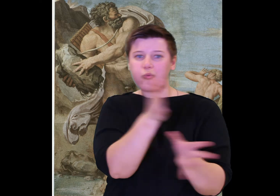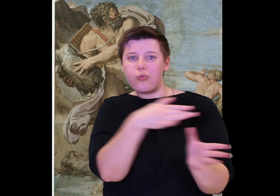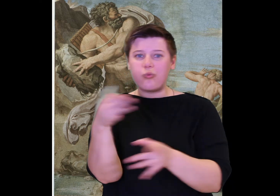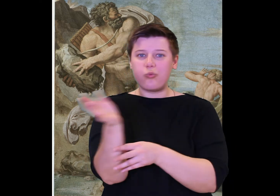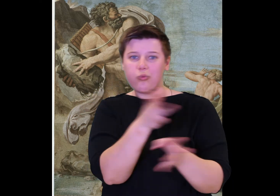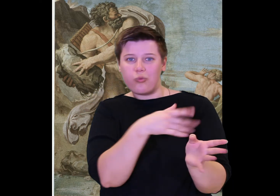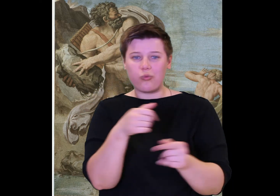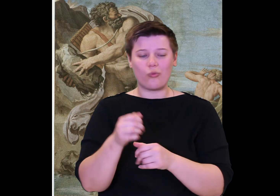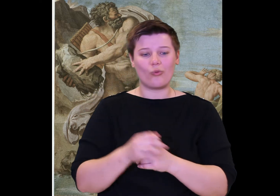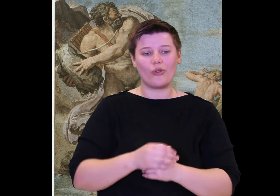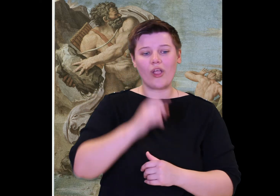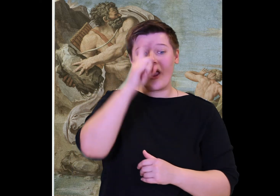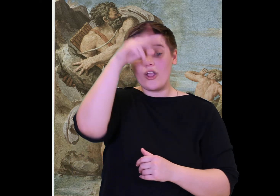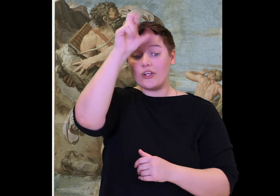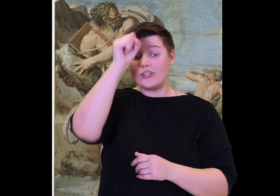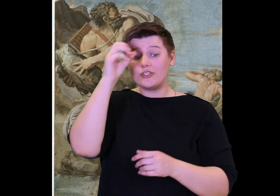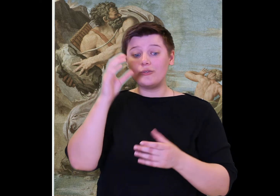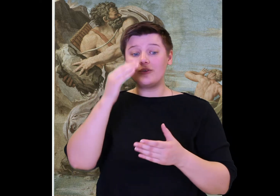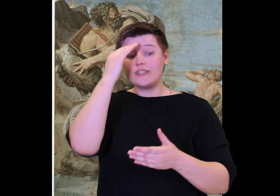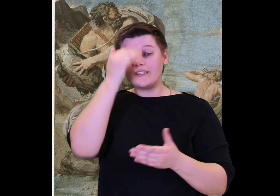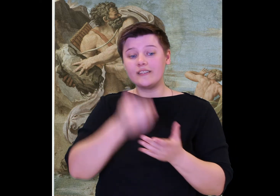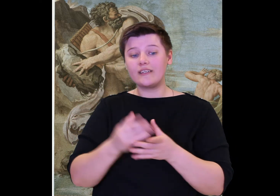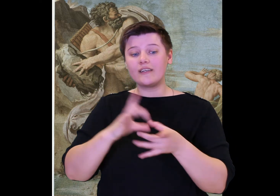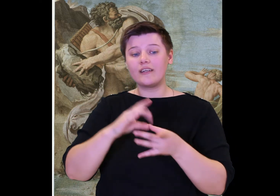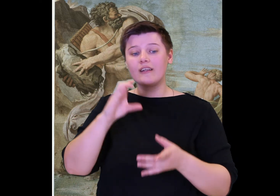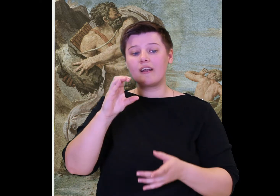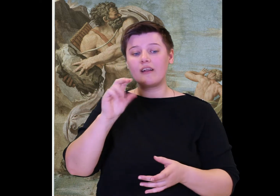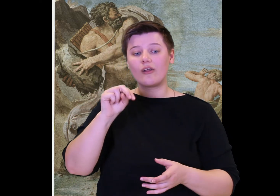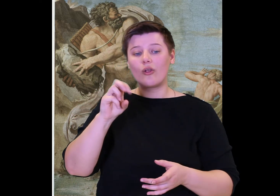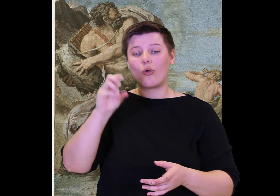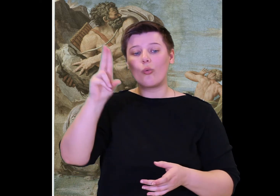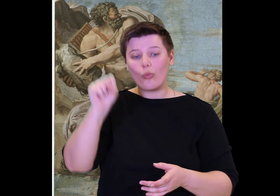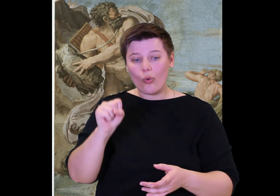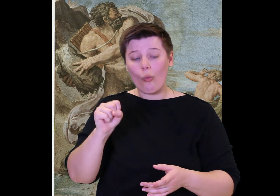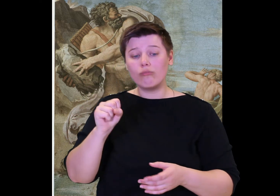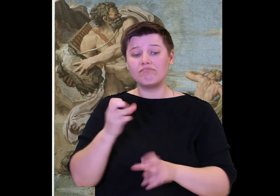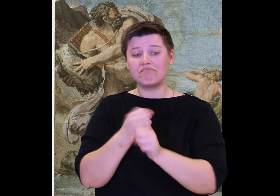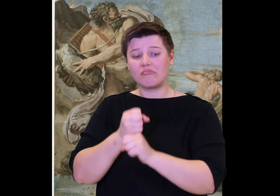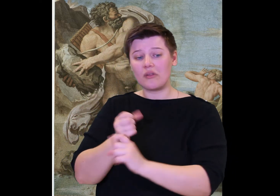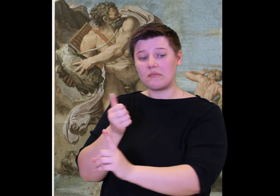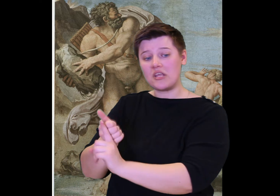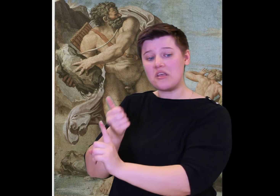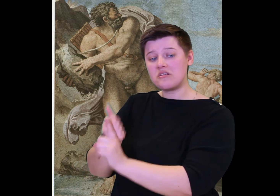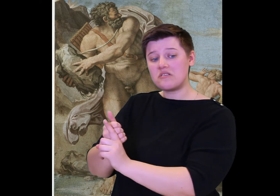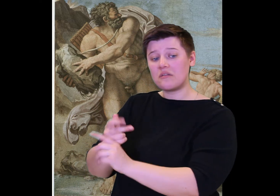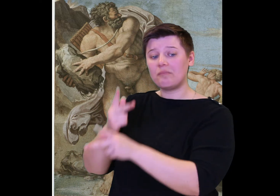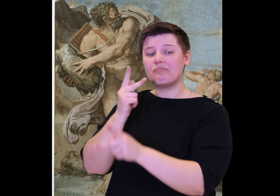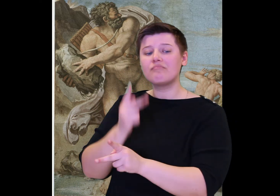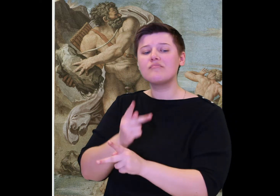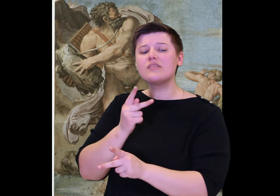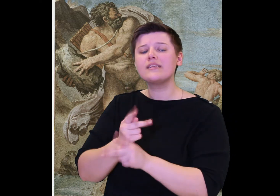Twelve children live with him in his palace: six strong boys, and six girls.